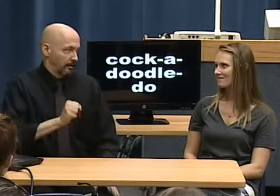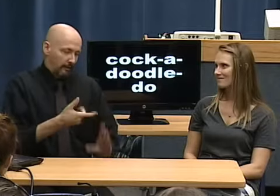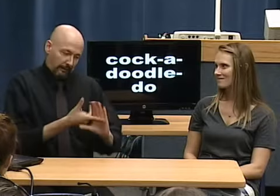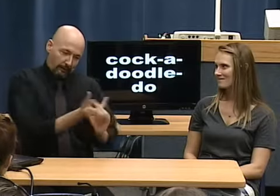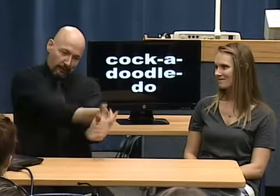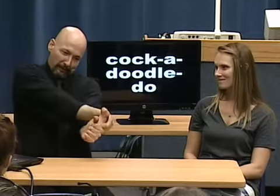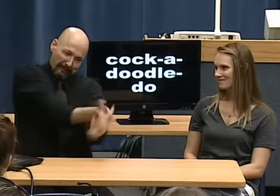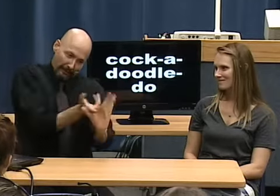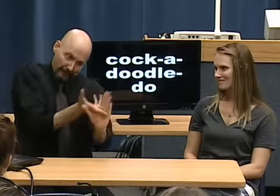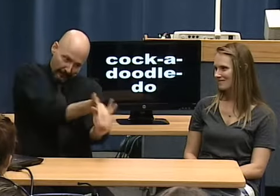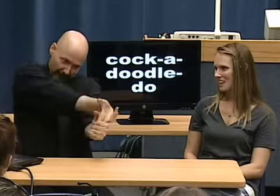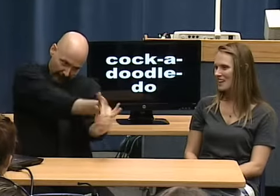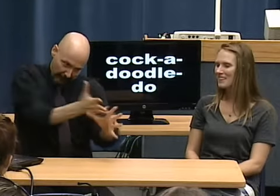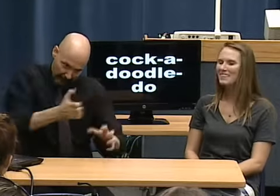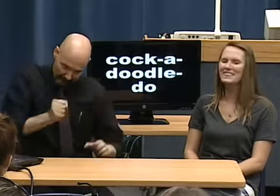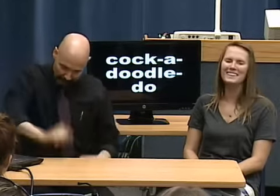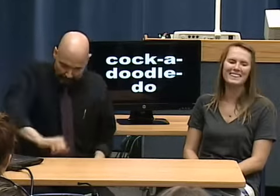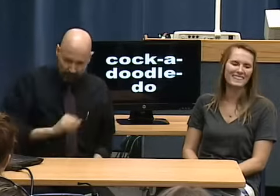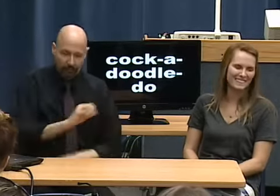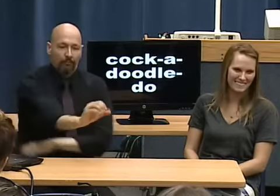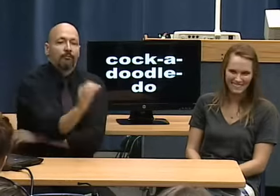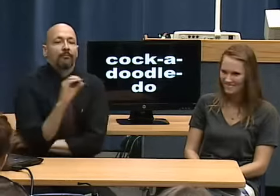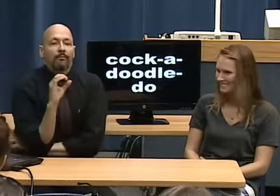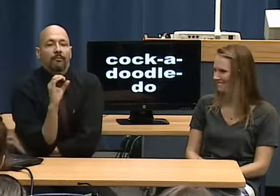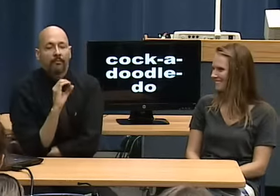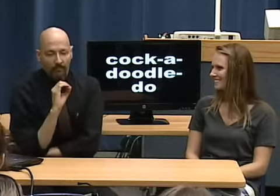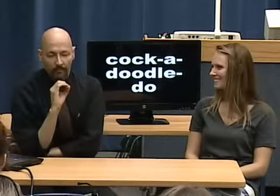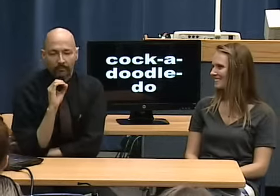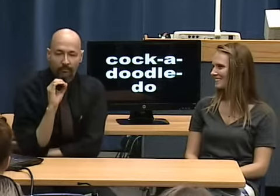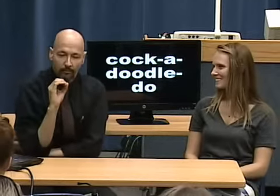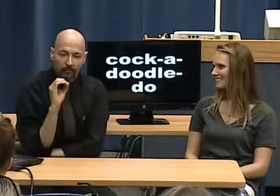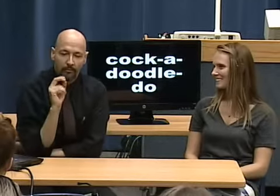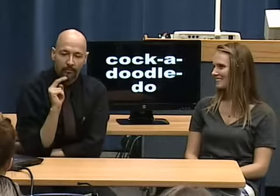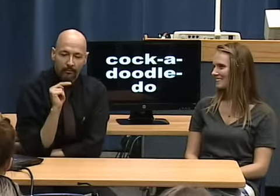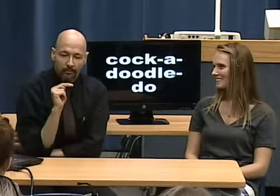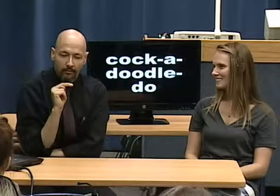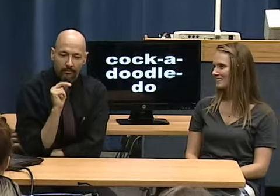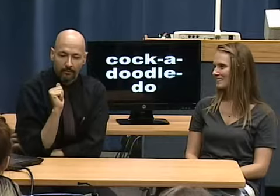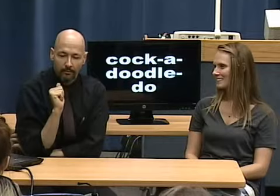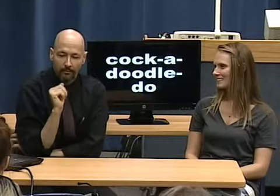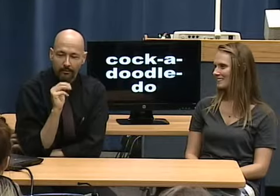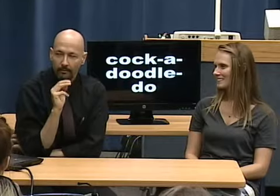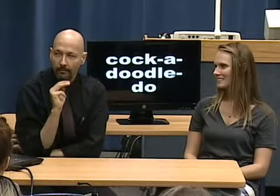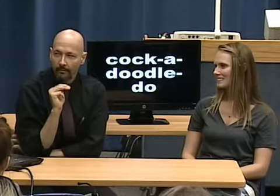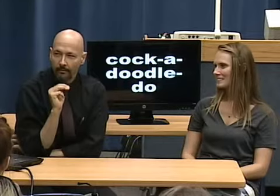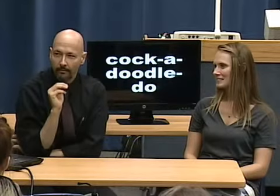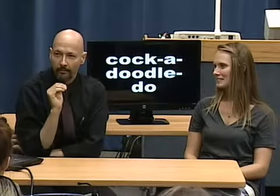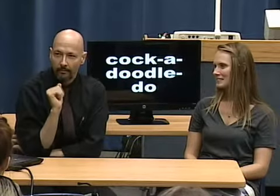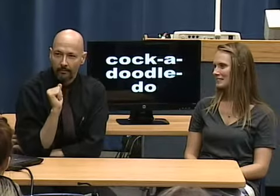Gotta stretch first. ((Note:Bill spells "onamatopoeia" here but later corrects to "onomatopoeia.")) ((Captions will use correct spelling))